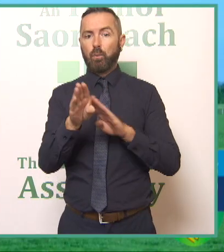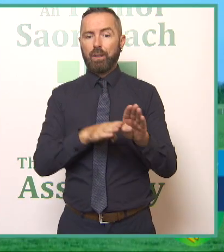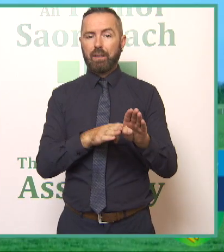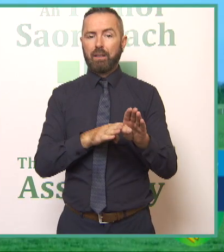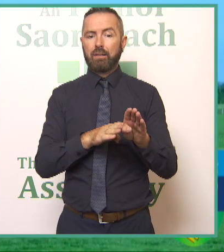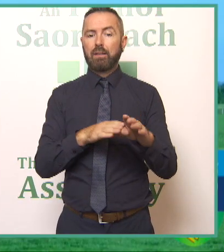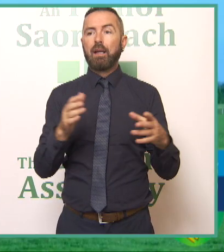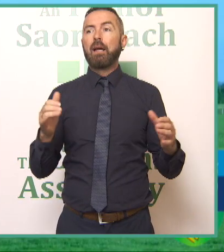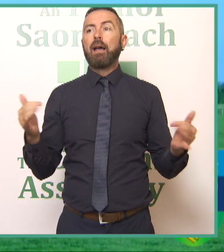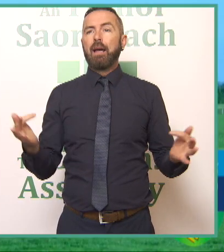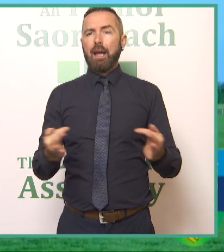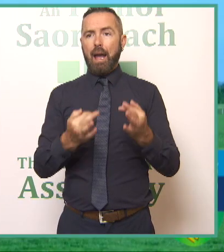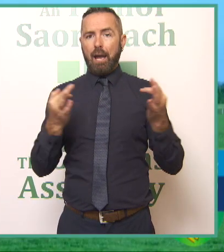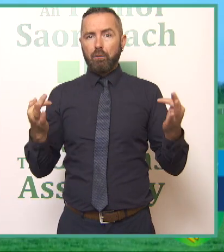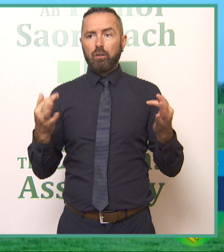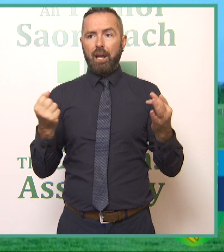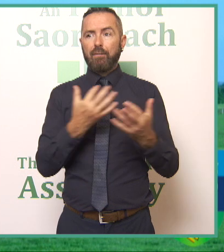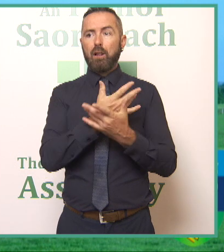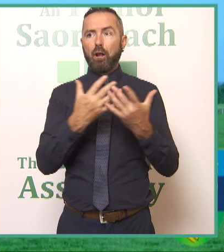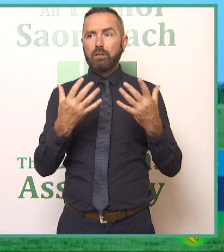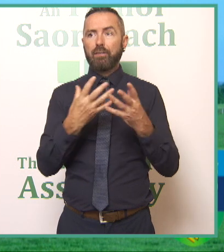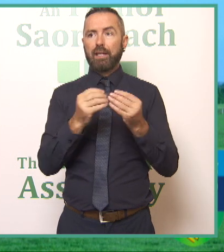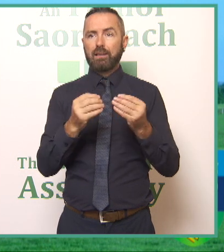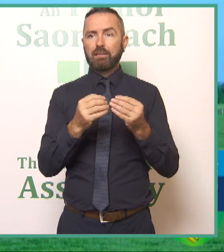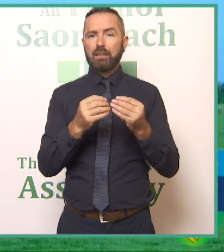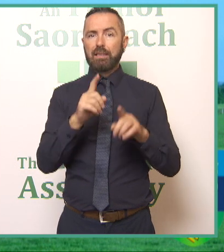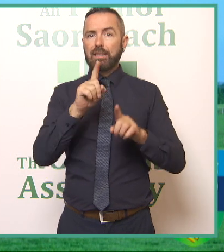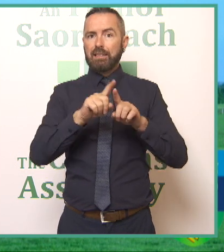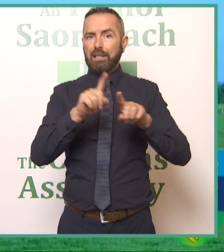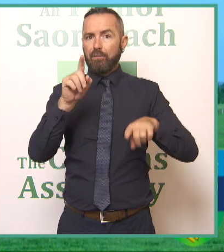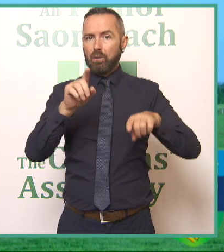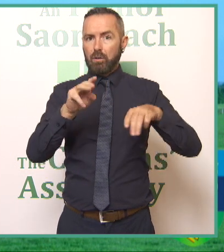encompasses an awful lot of things there's a range of practices and a range of systems in